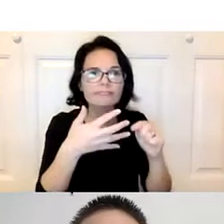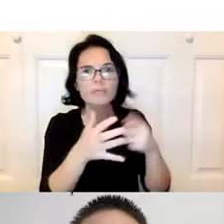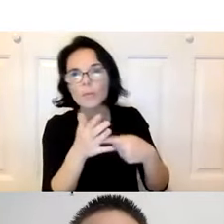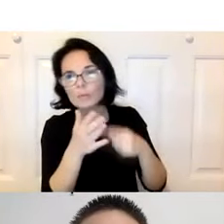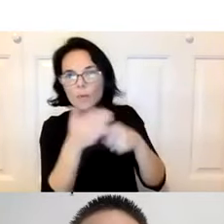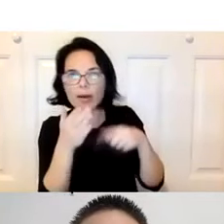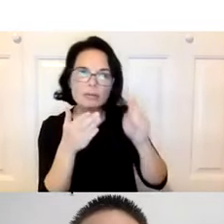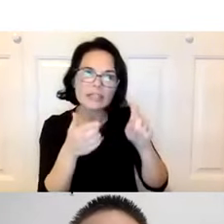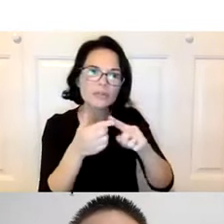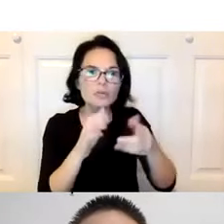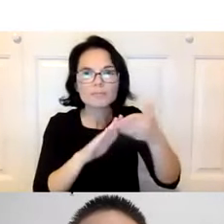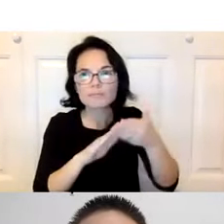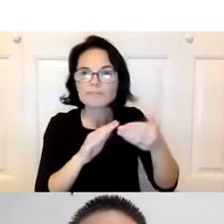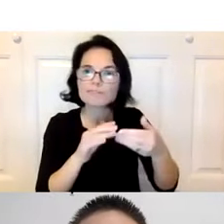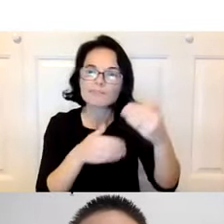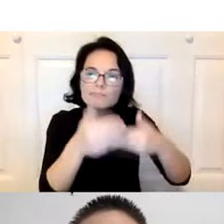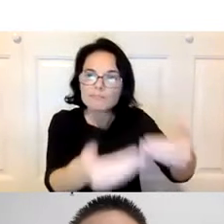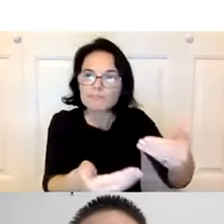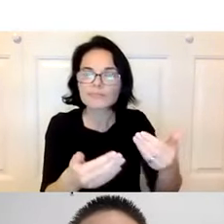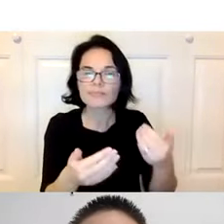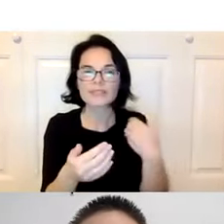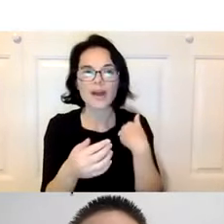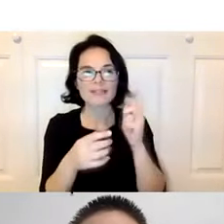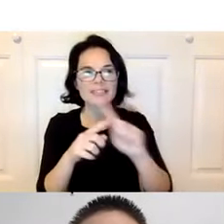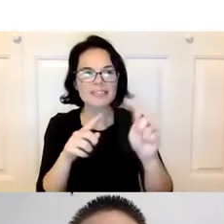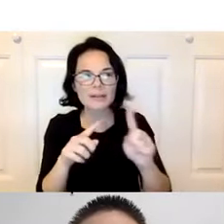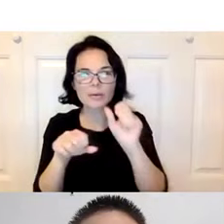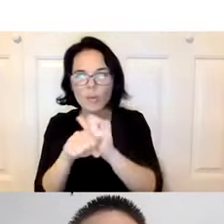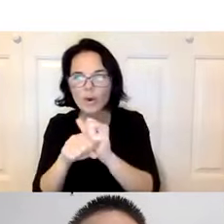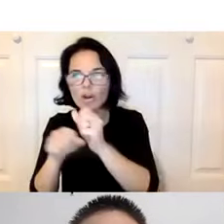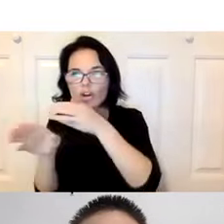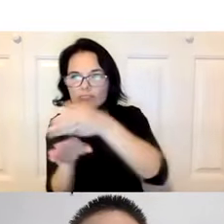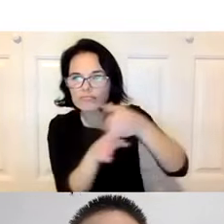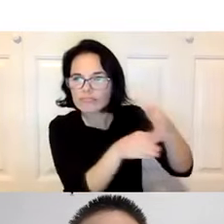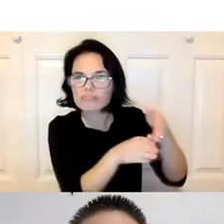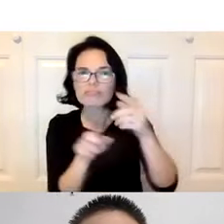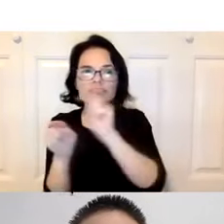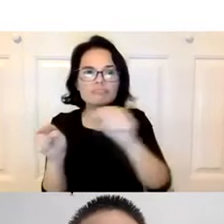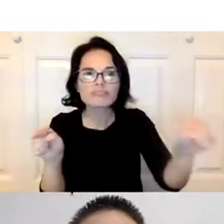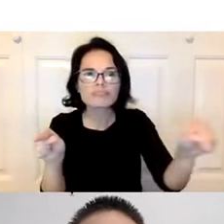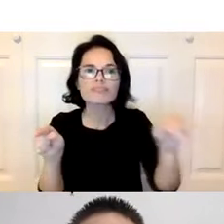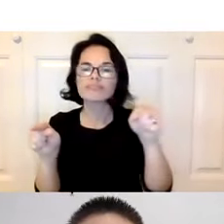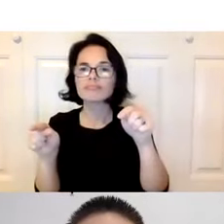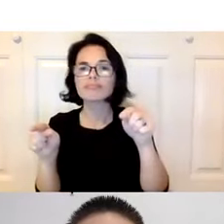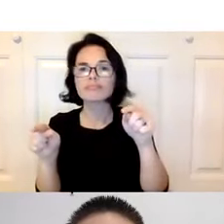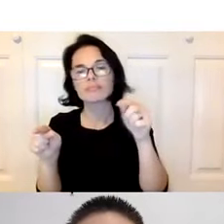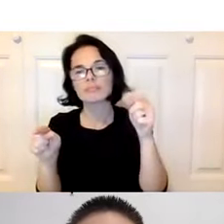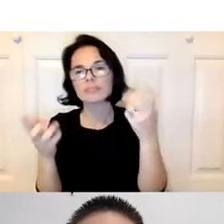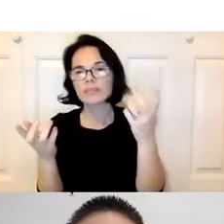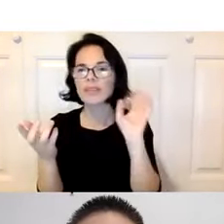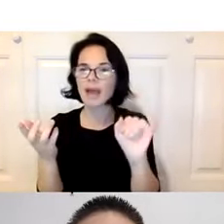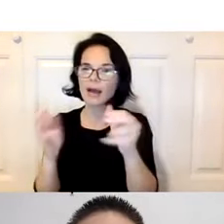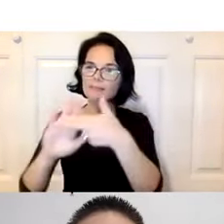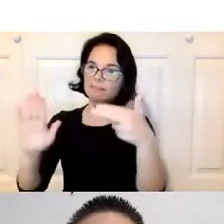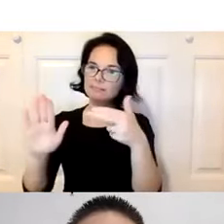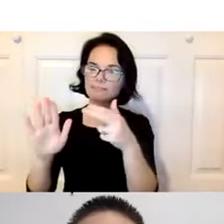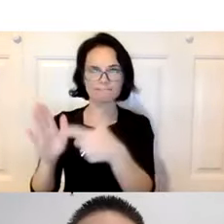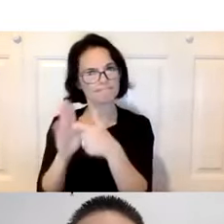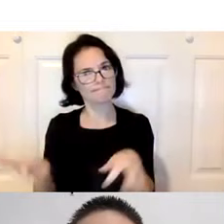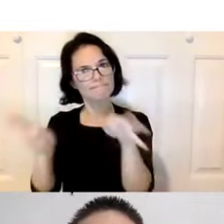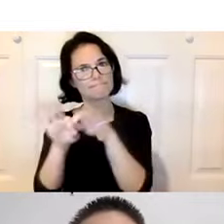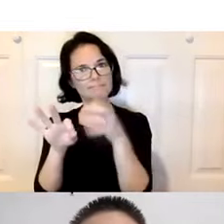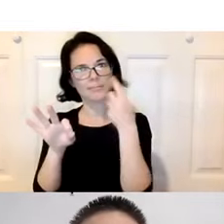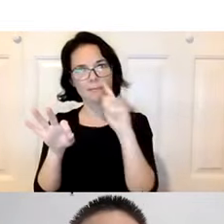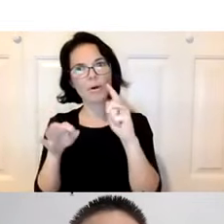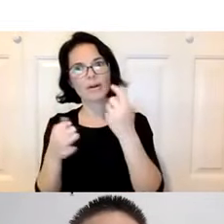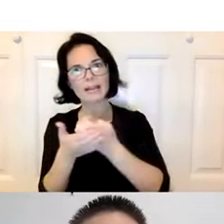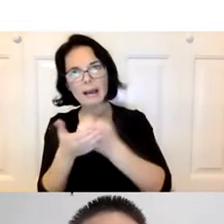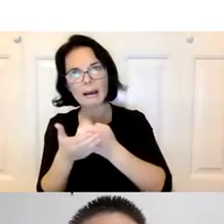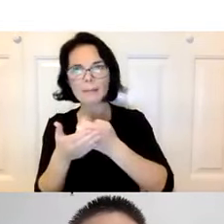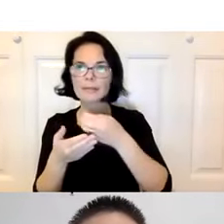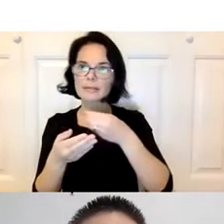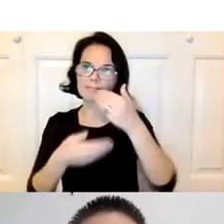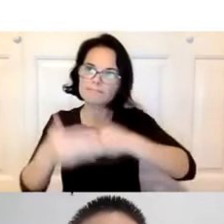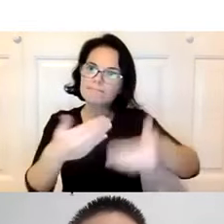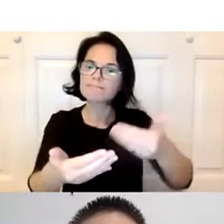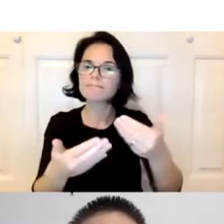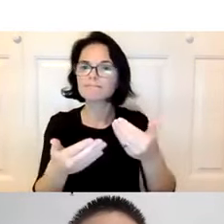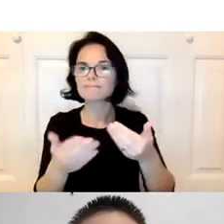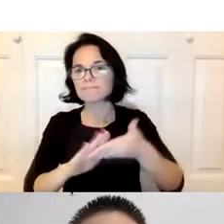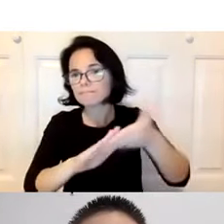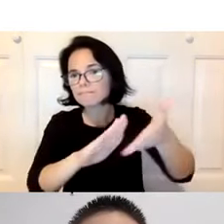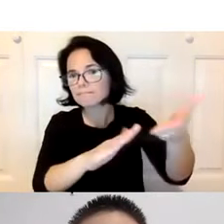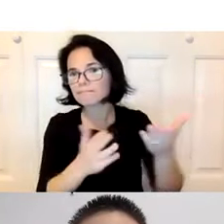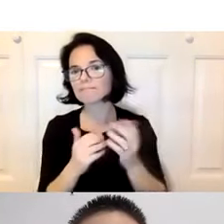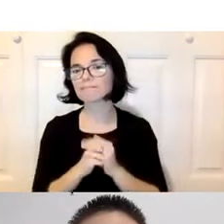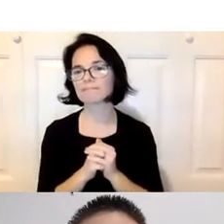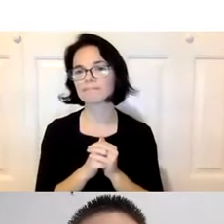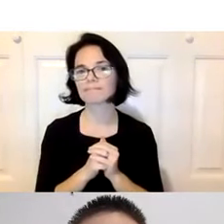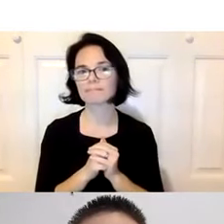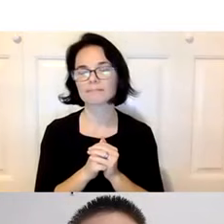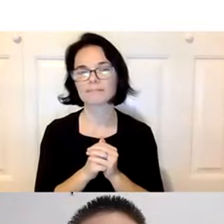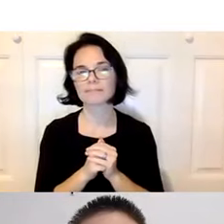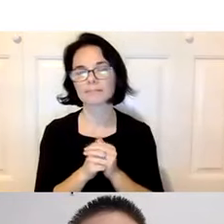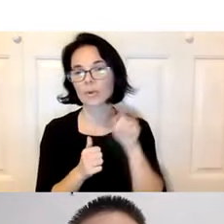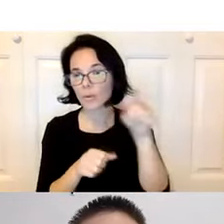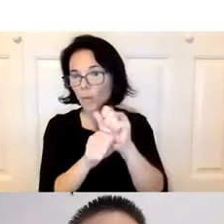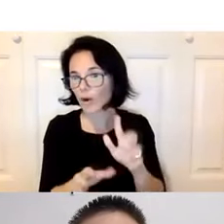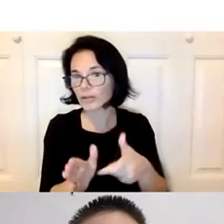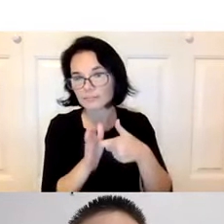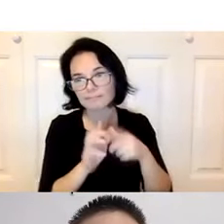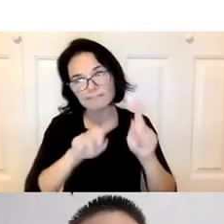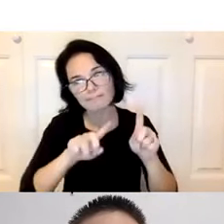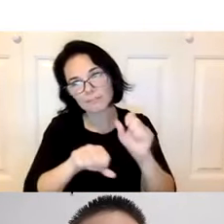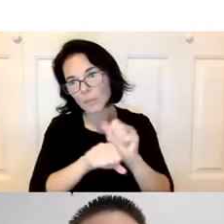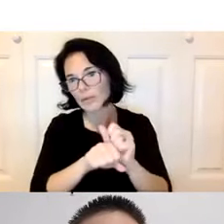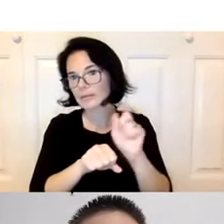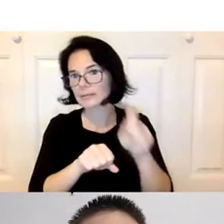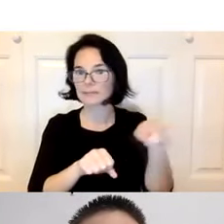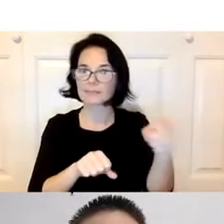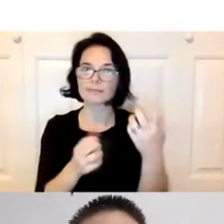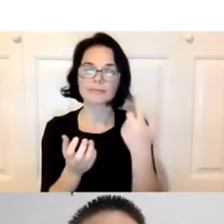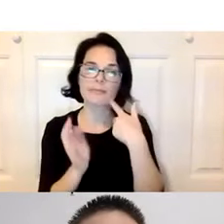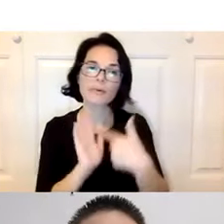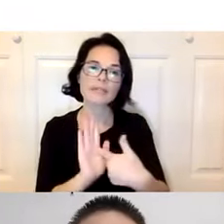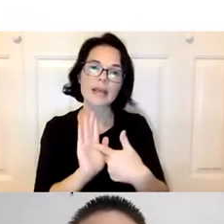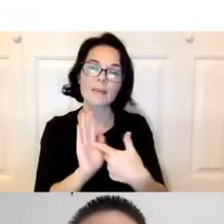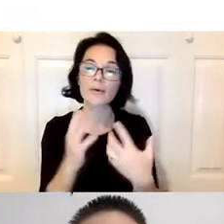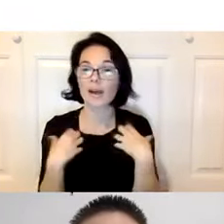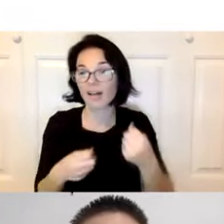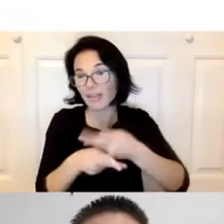there are different sectors considered essential for the economy to keep running. For example, healthcare.